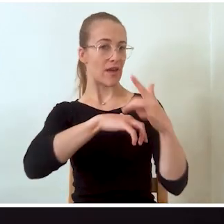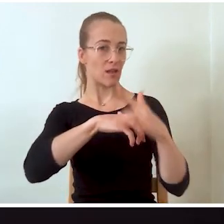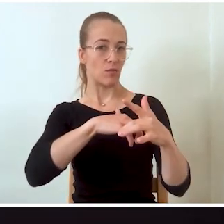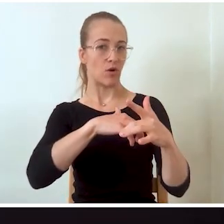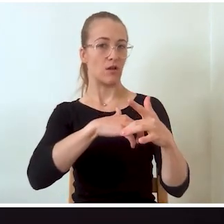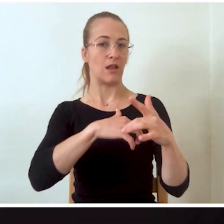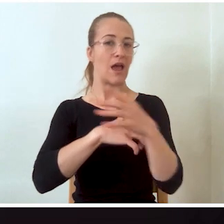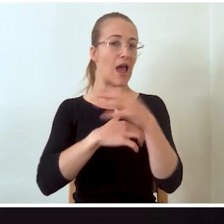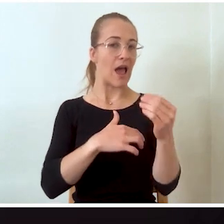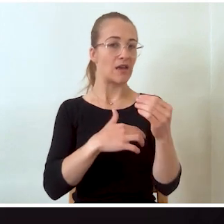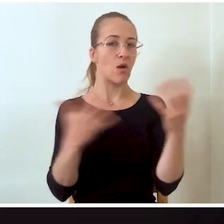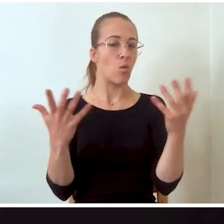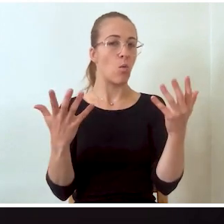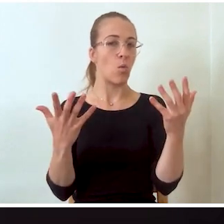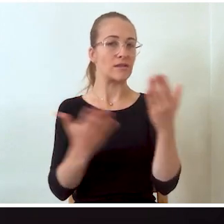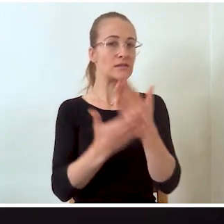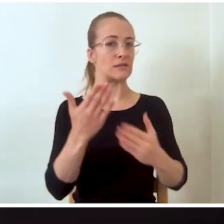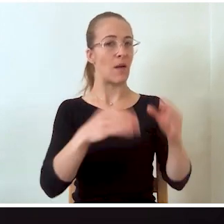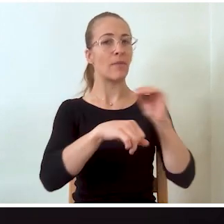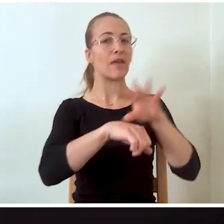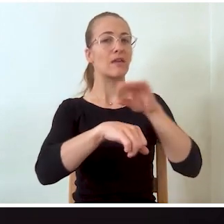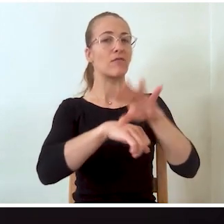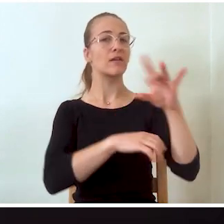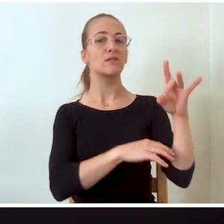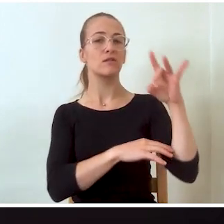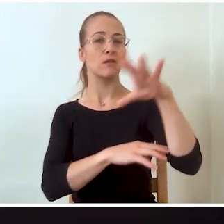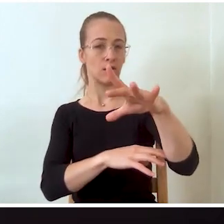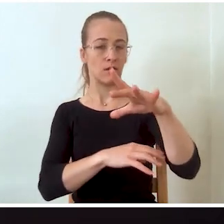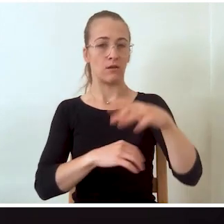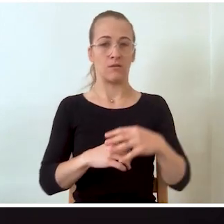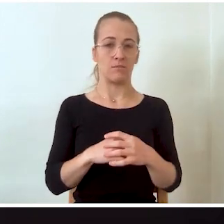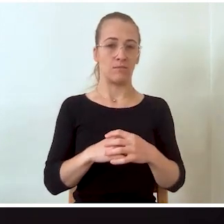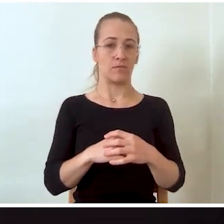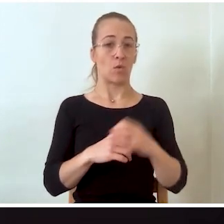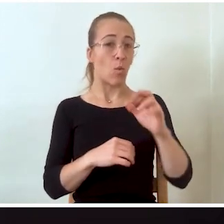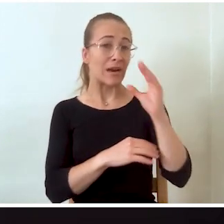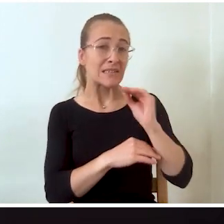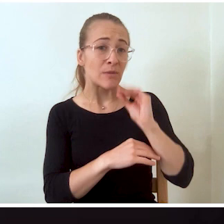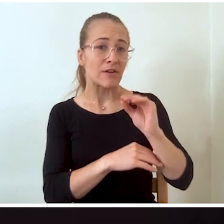And also what are some of the pieces of advice or experience that you can give?